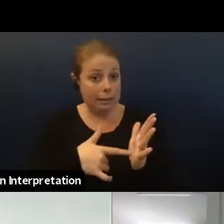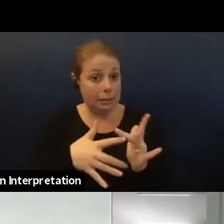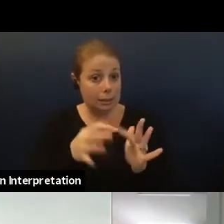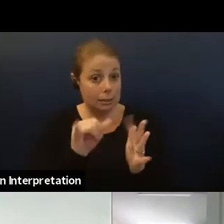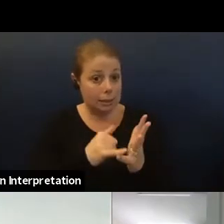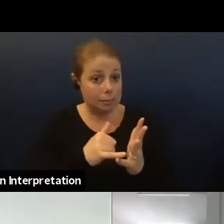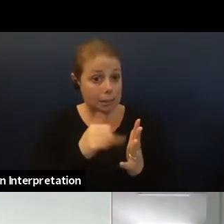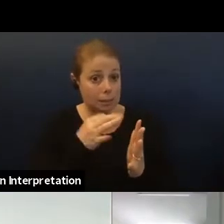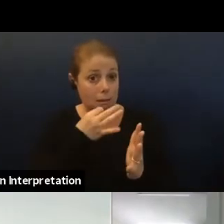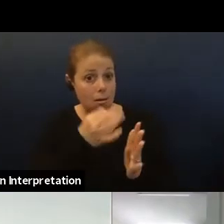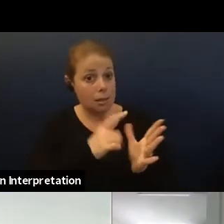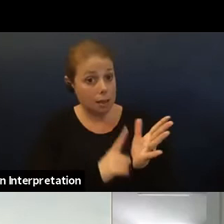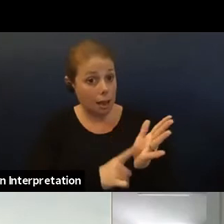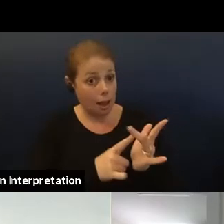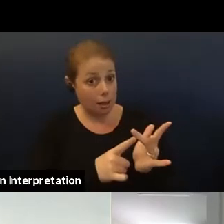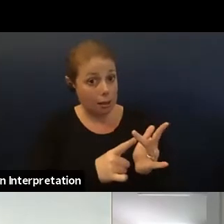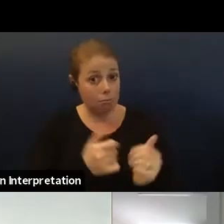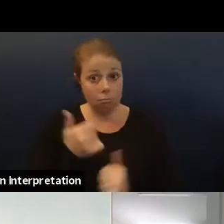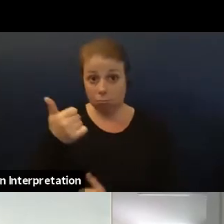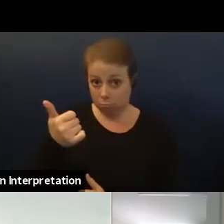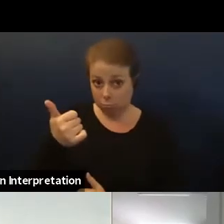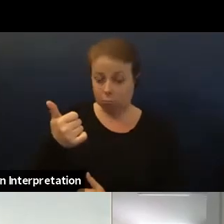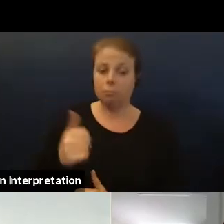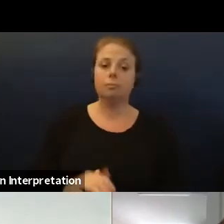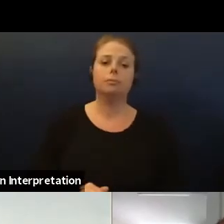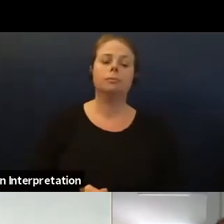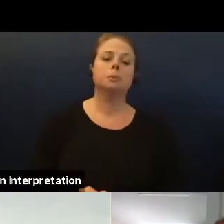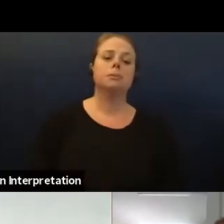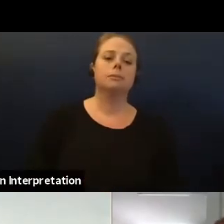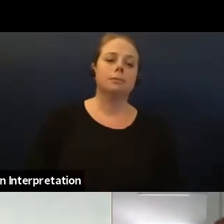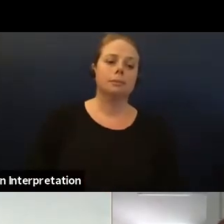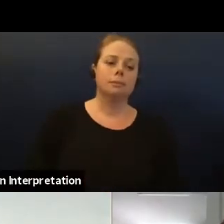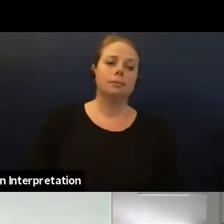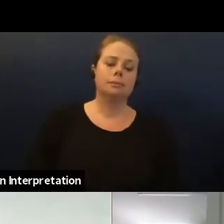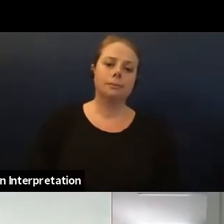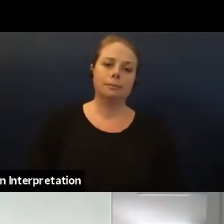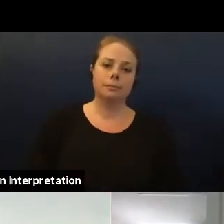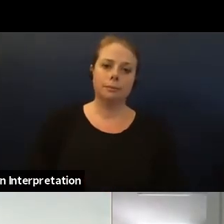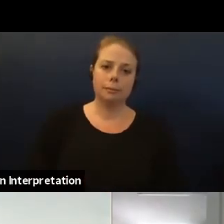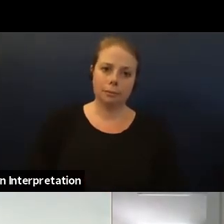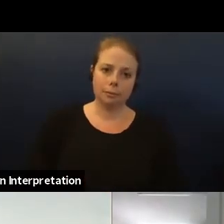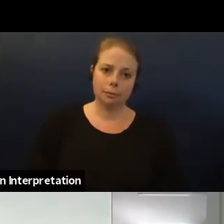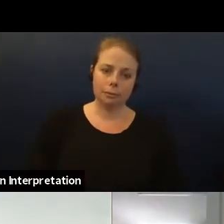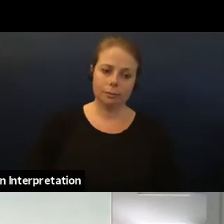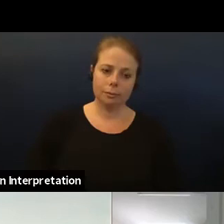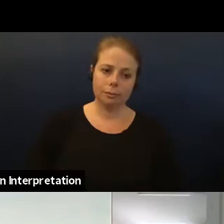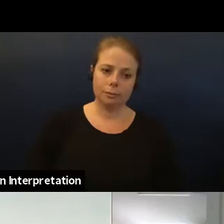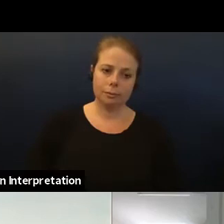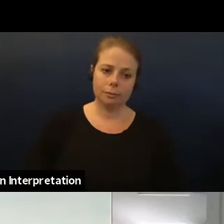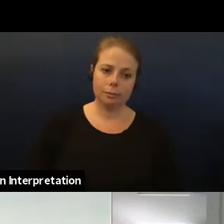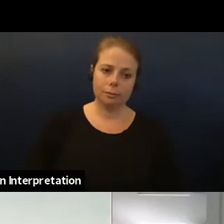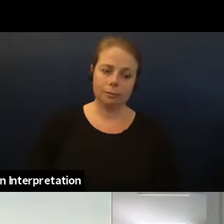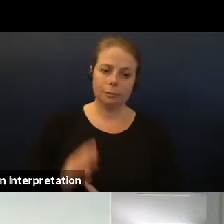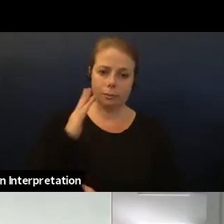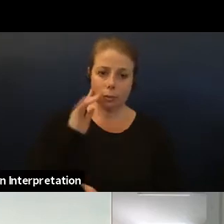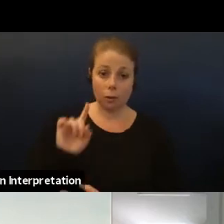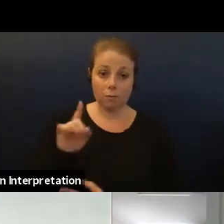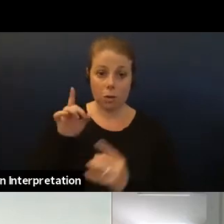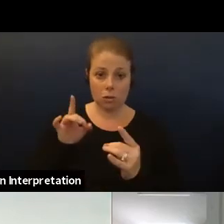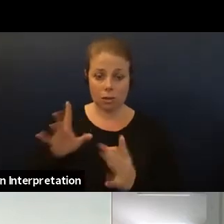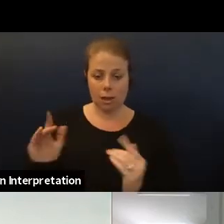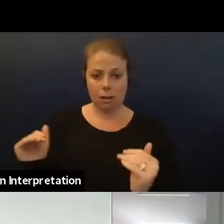Sure. When I first started as a peer I was living in the dessert in quite a remote area